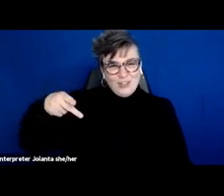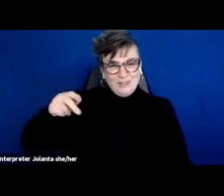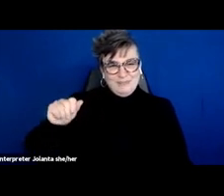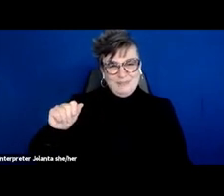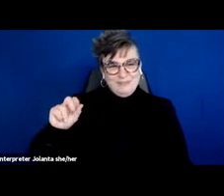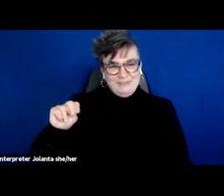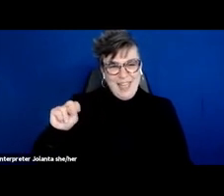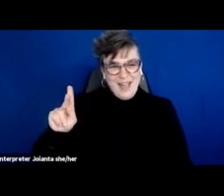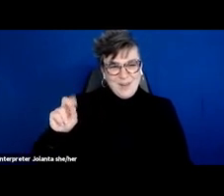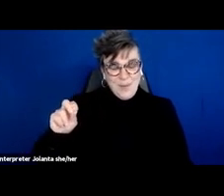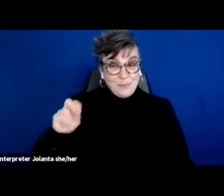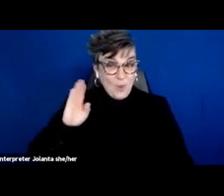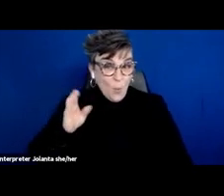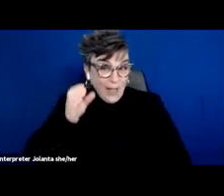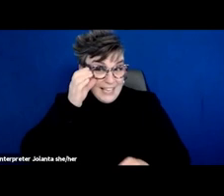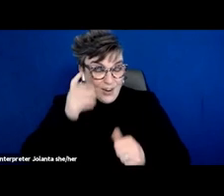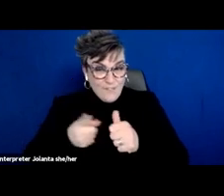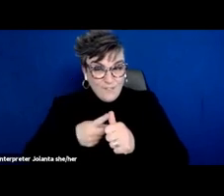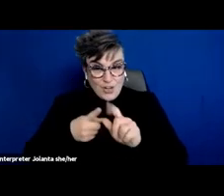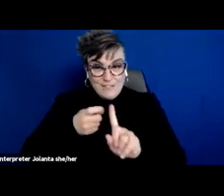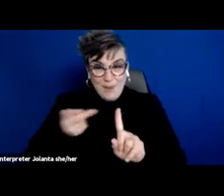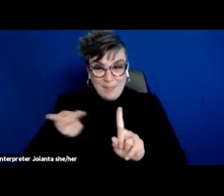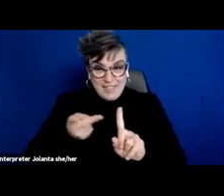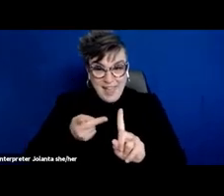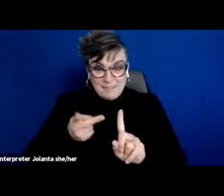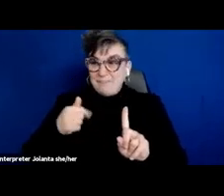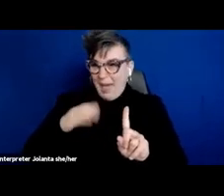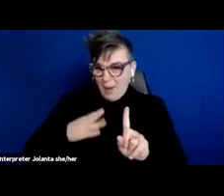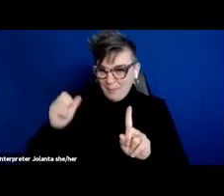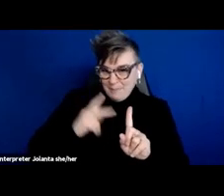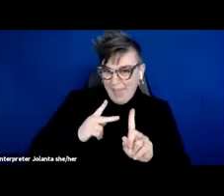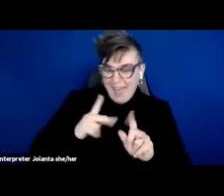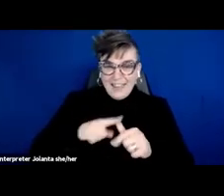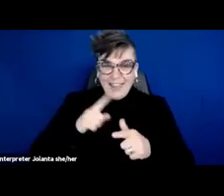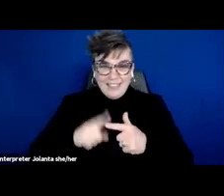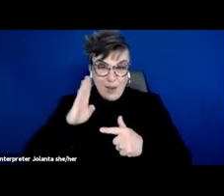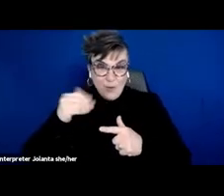then I will be back and we will have some question-and-answer and discussion among the